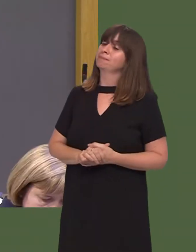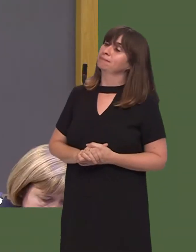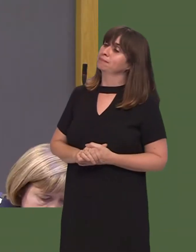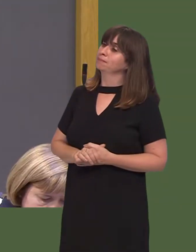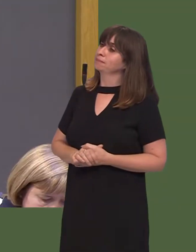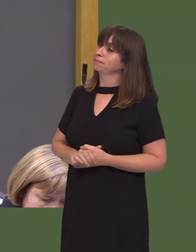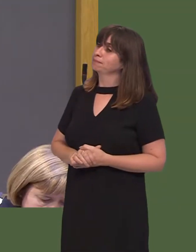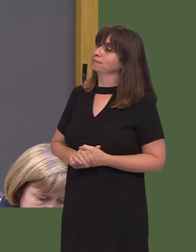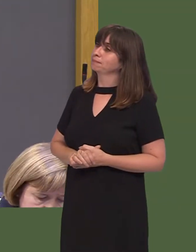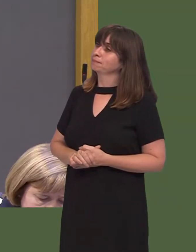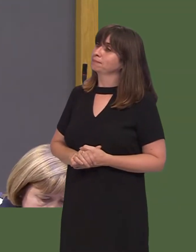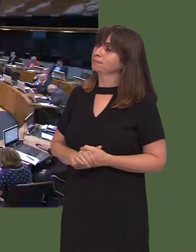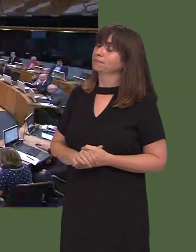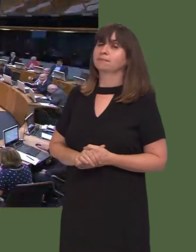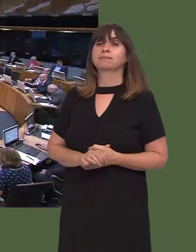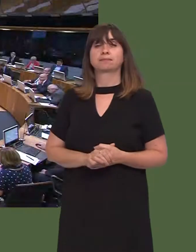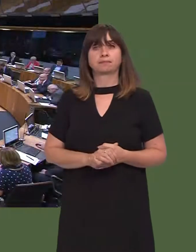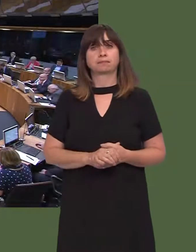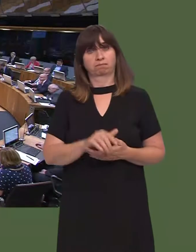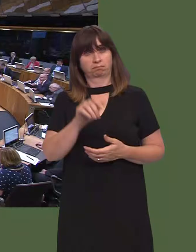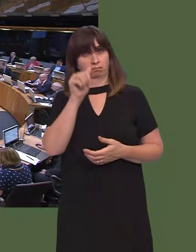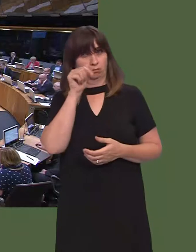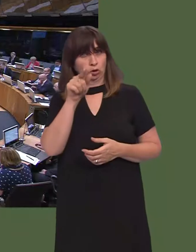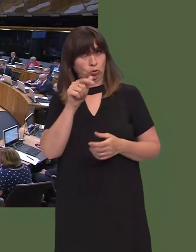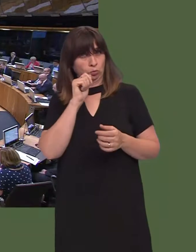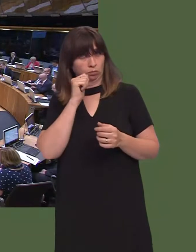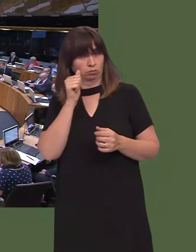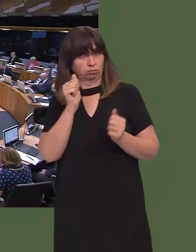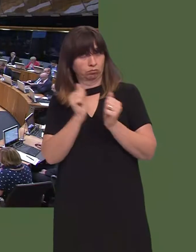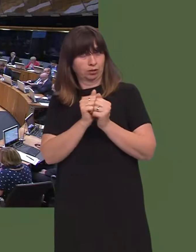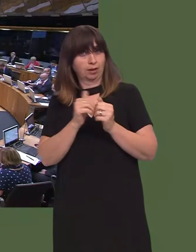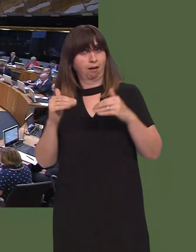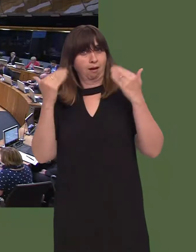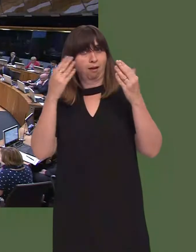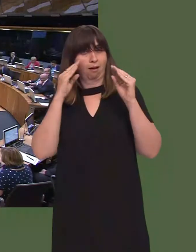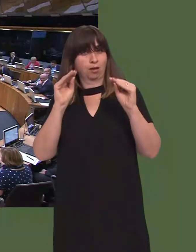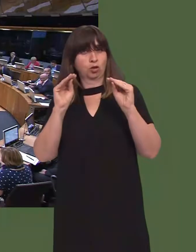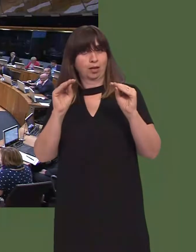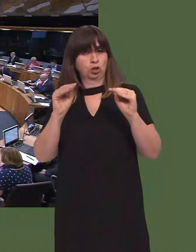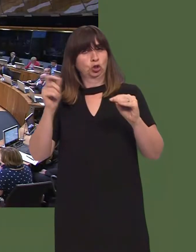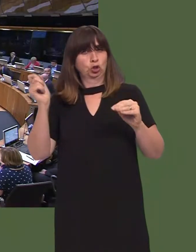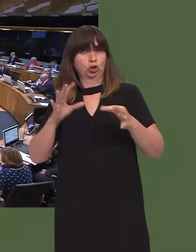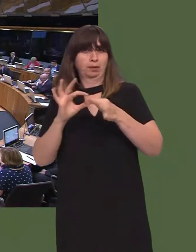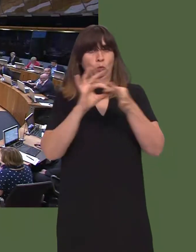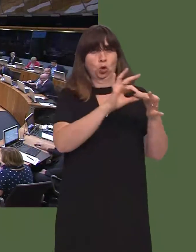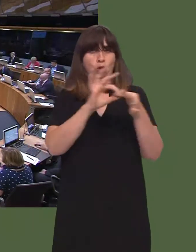Mohammad Asghar: I am sure the First Minister will agree that higher education should engage